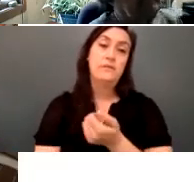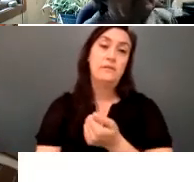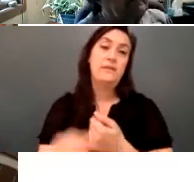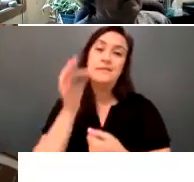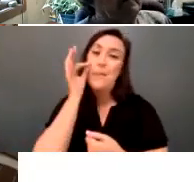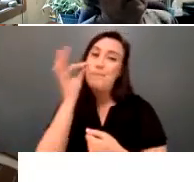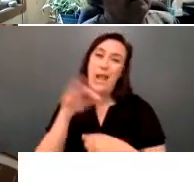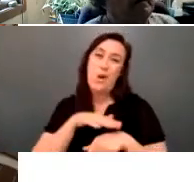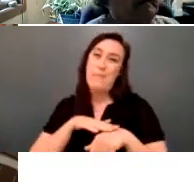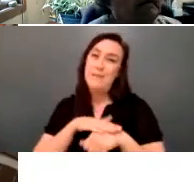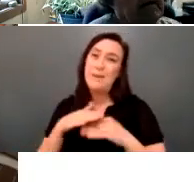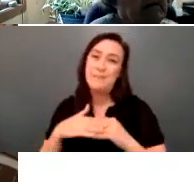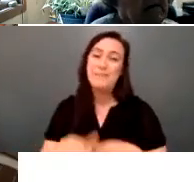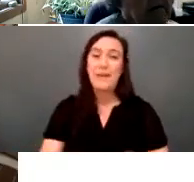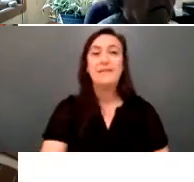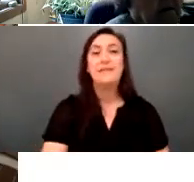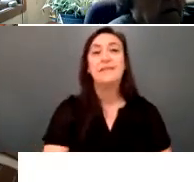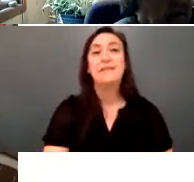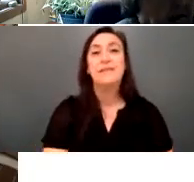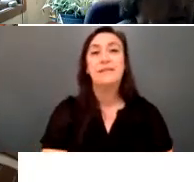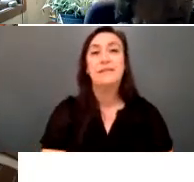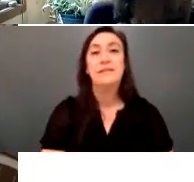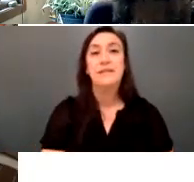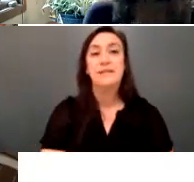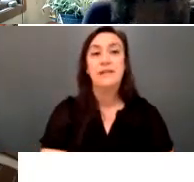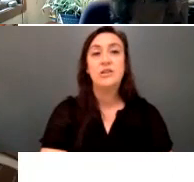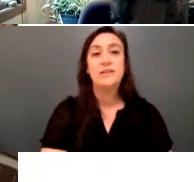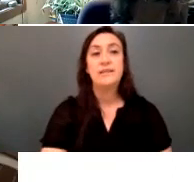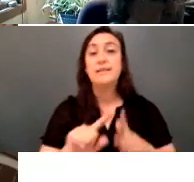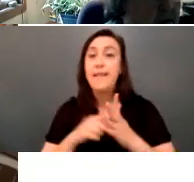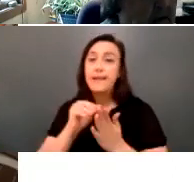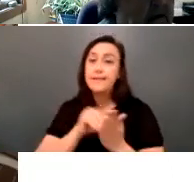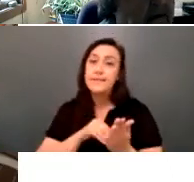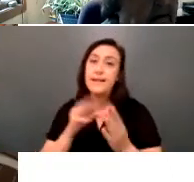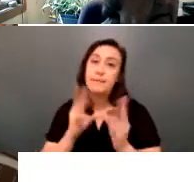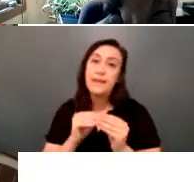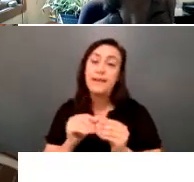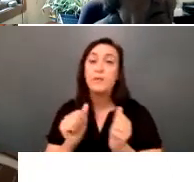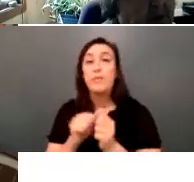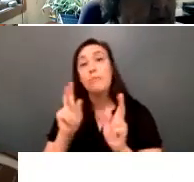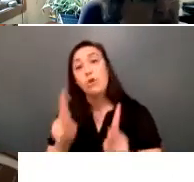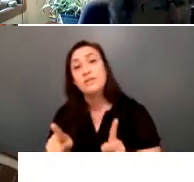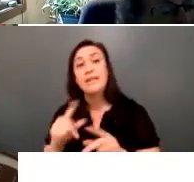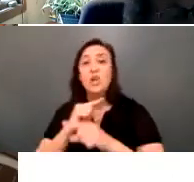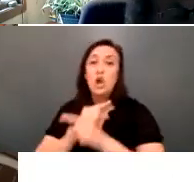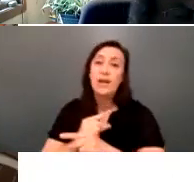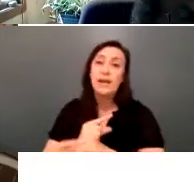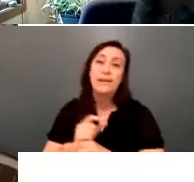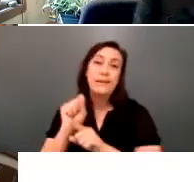you know there's an intake meeting, meeting with the person and their case manager. Oftentimes, and Guardian if they have a Guardian and whatever other